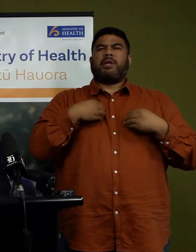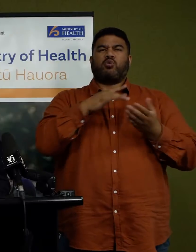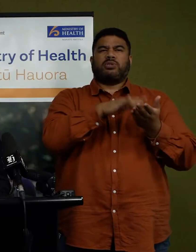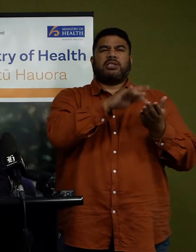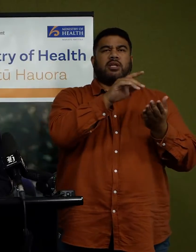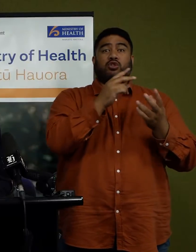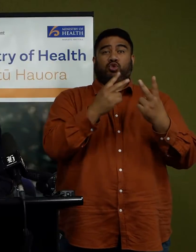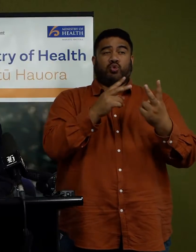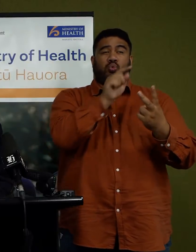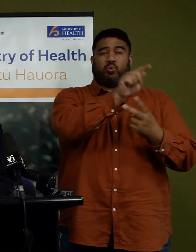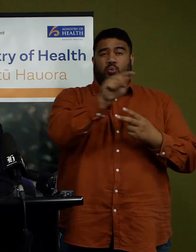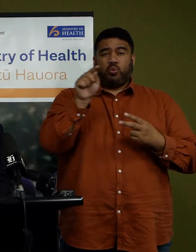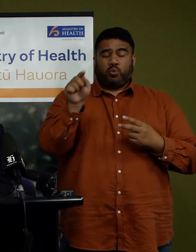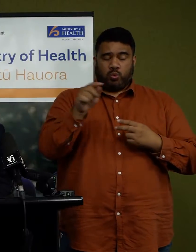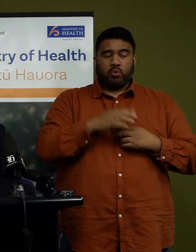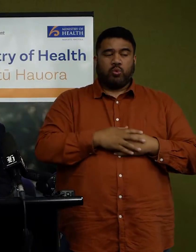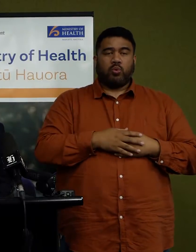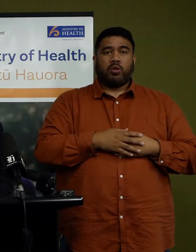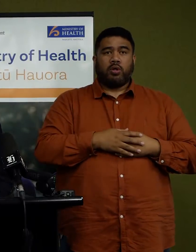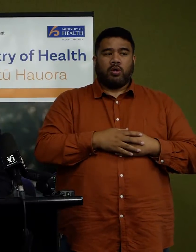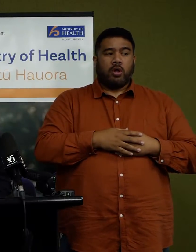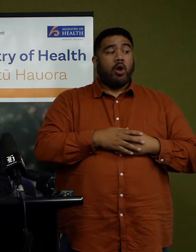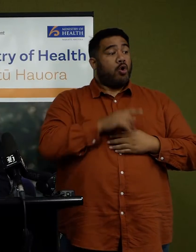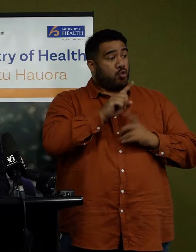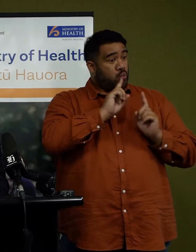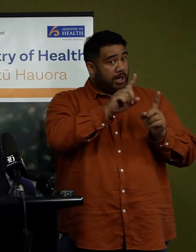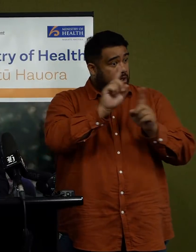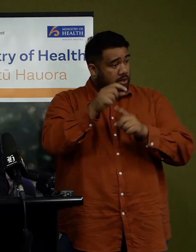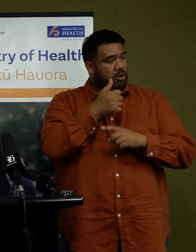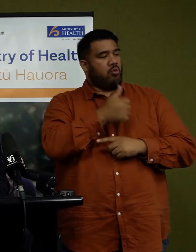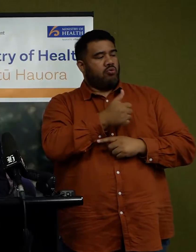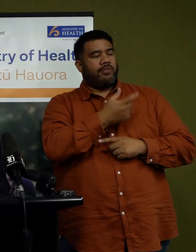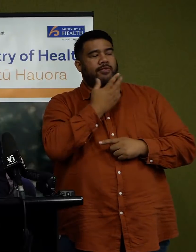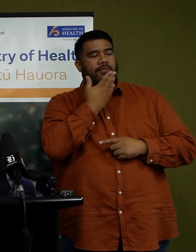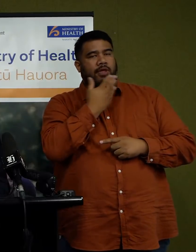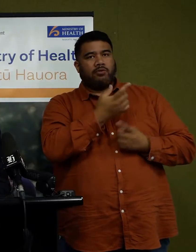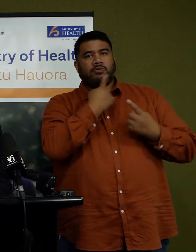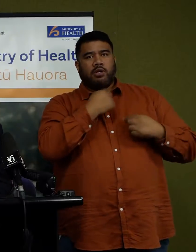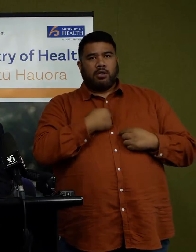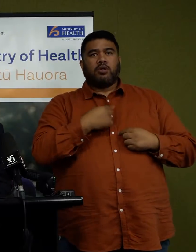is any risk to staff or other people who may have been at the center at that time.